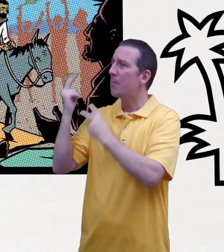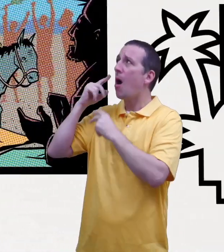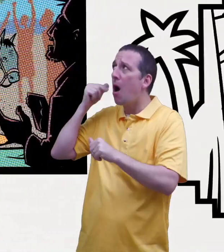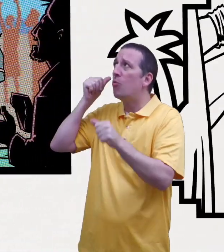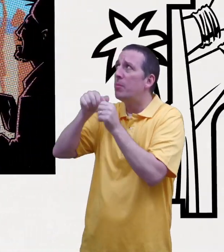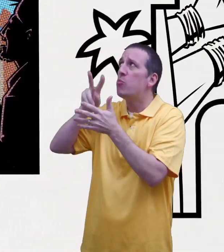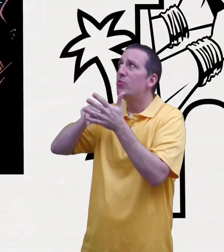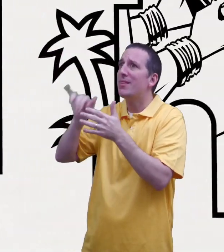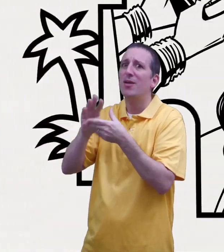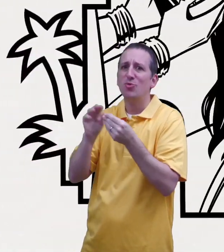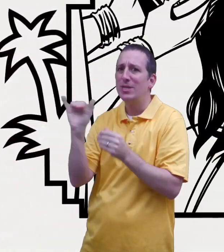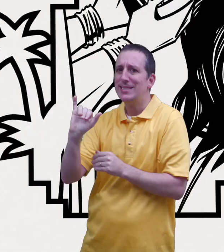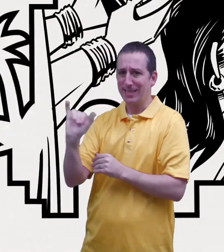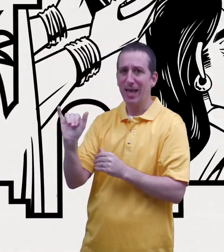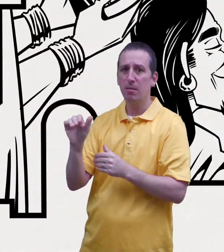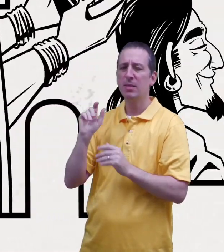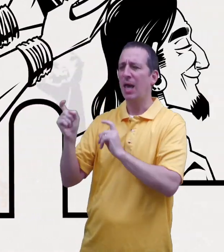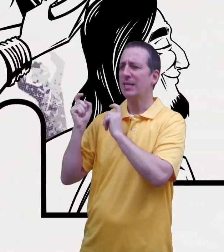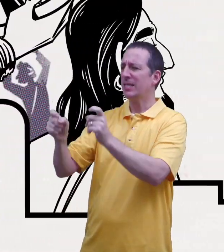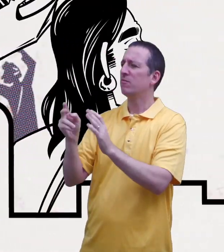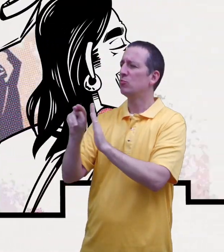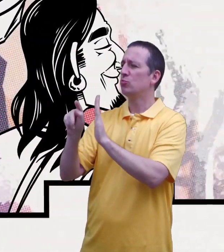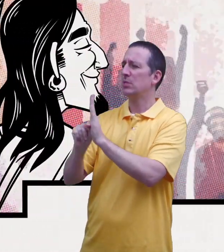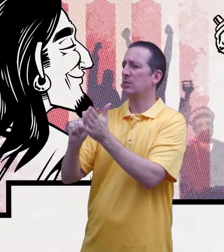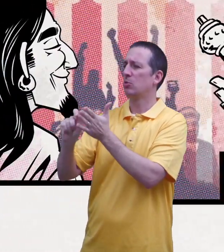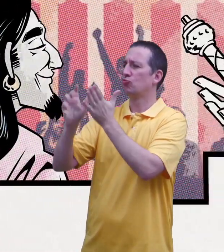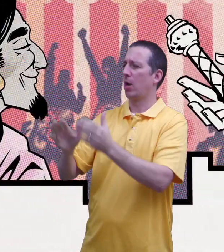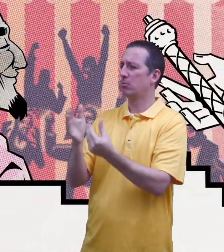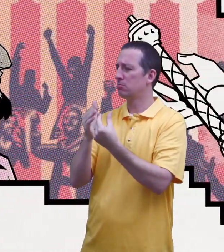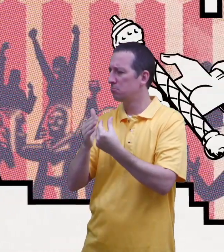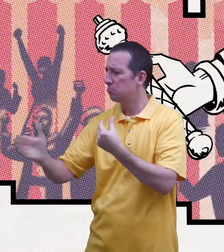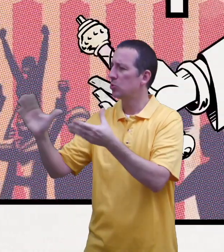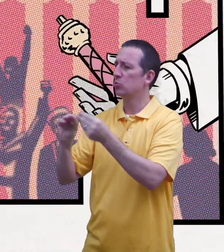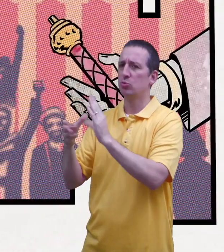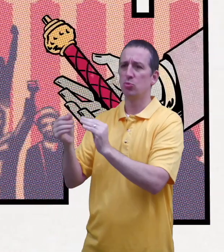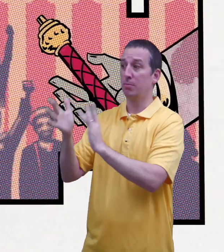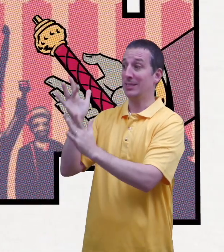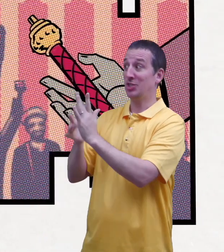memories and setting expectations. And the New Testament authors reuse